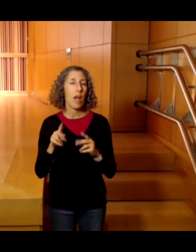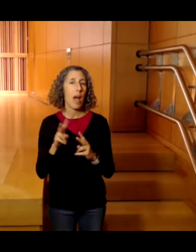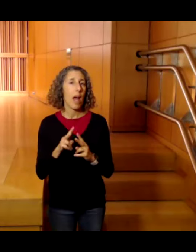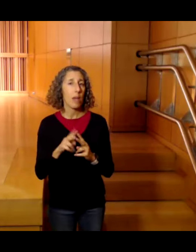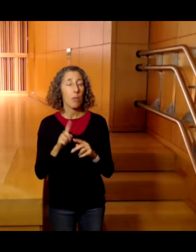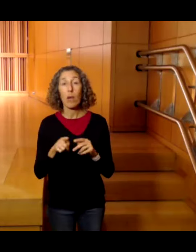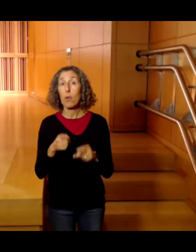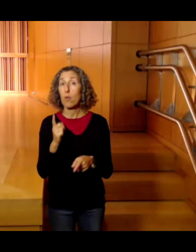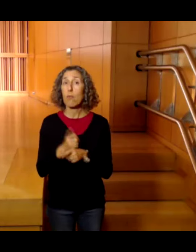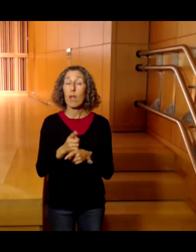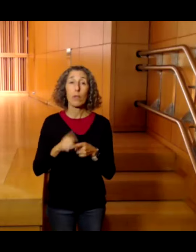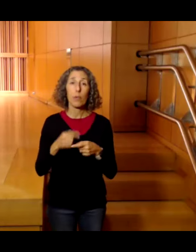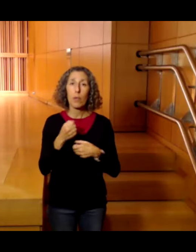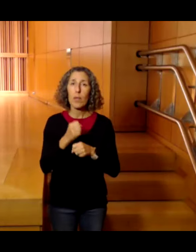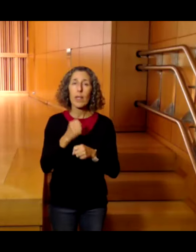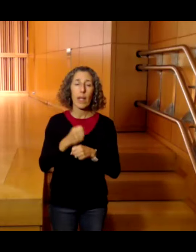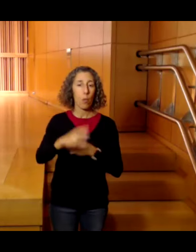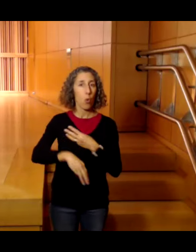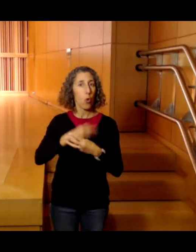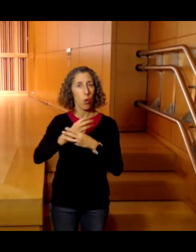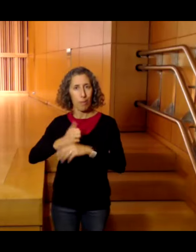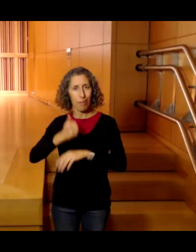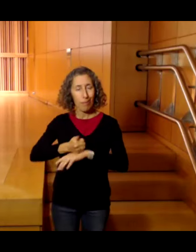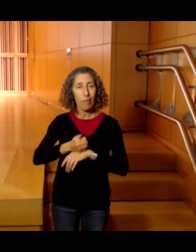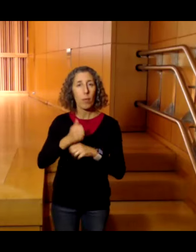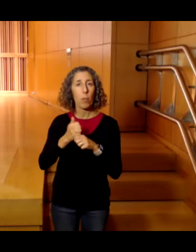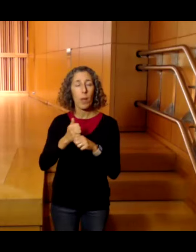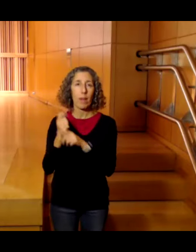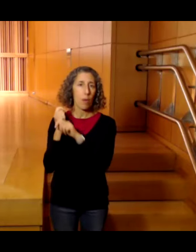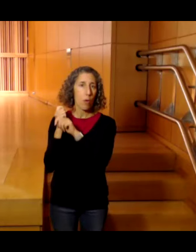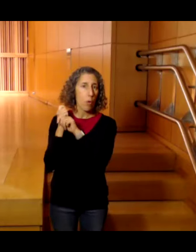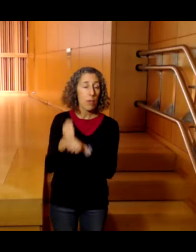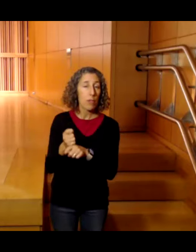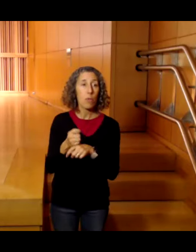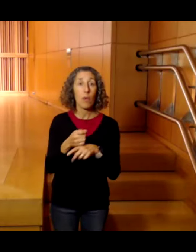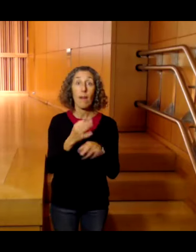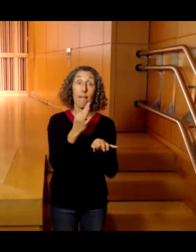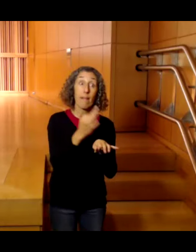create a world in which ritual and faith. Both the sacred and the civic.